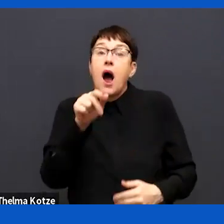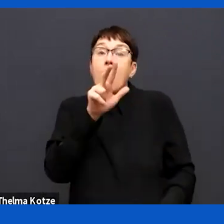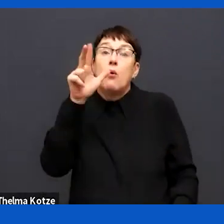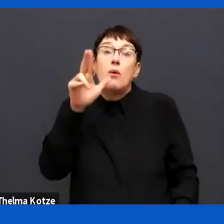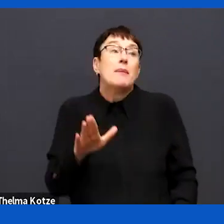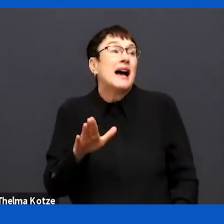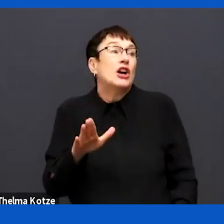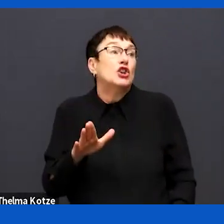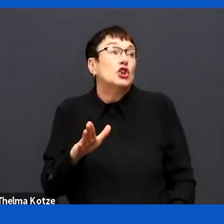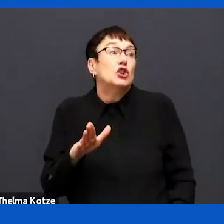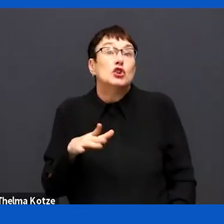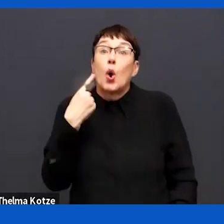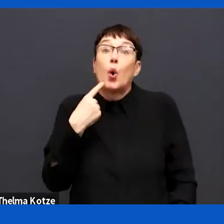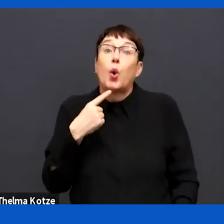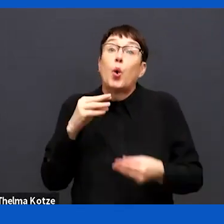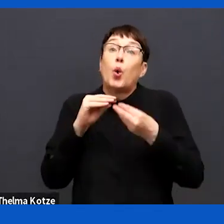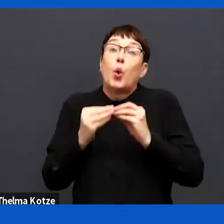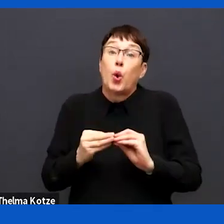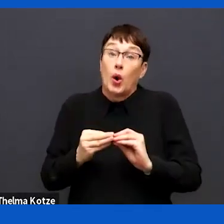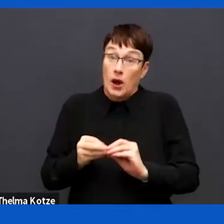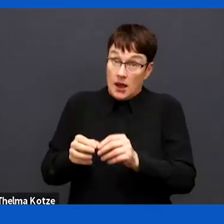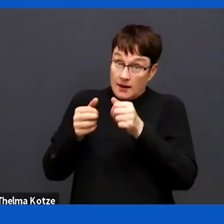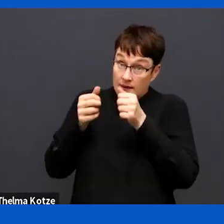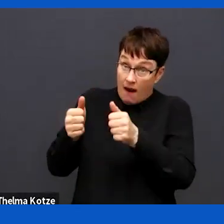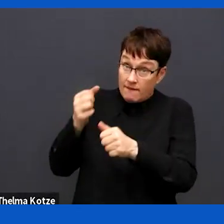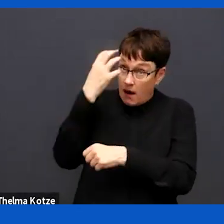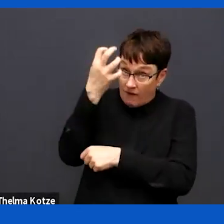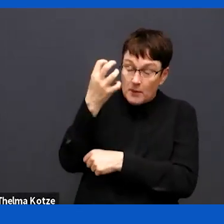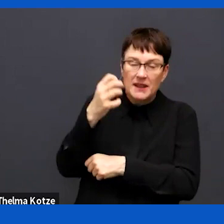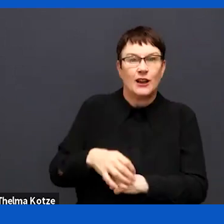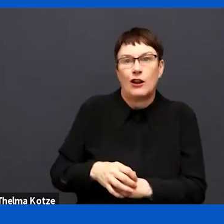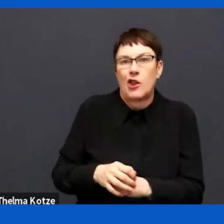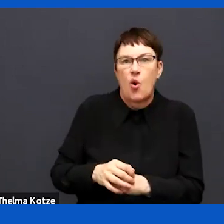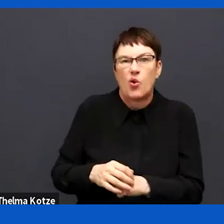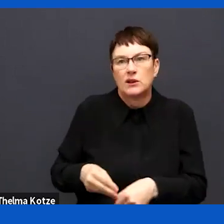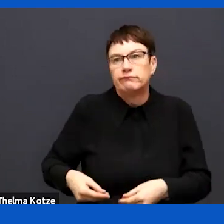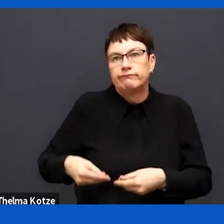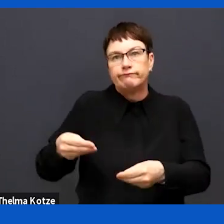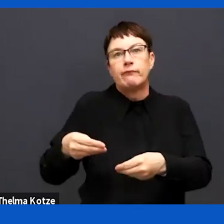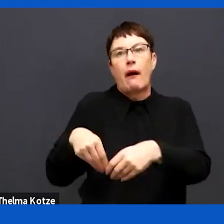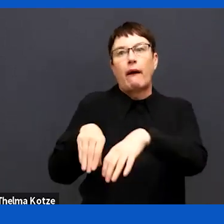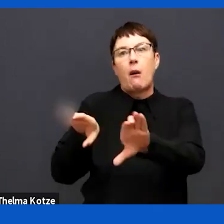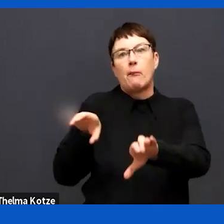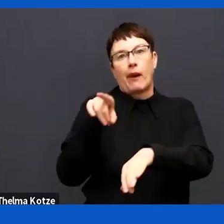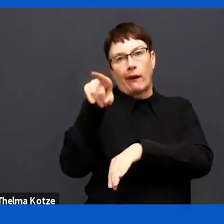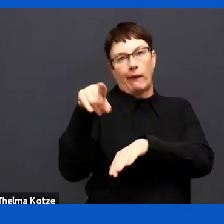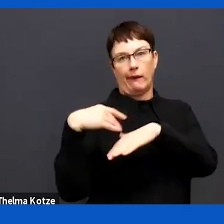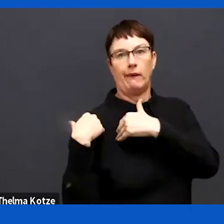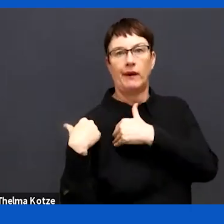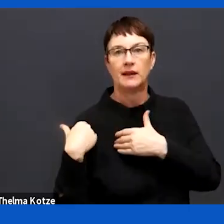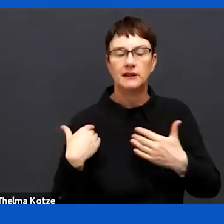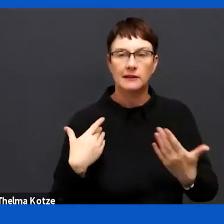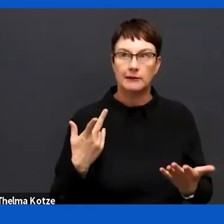spoken to for three years. They actually don't have any ability for that organization to have